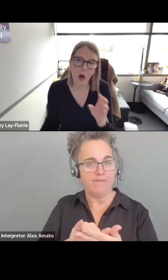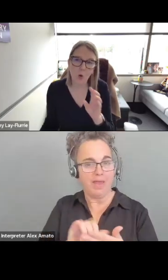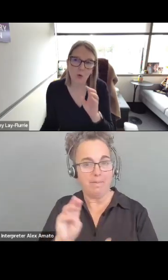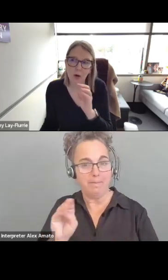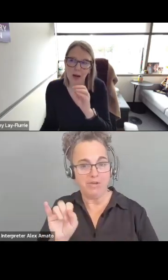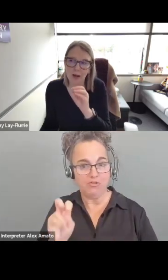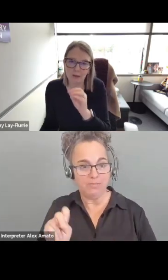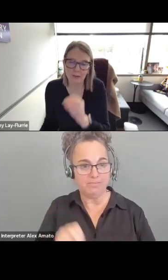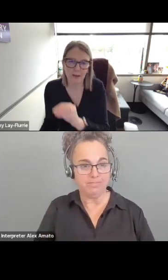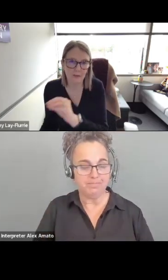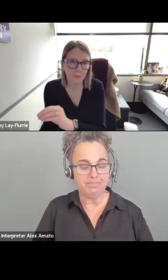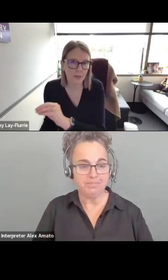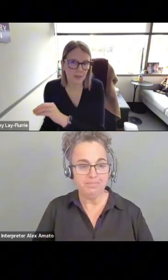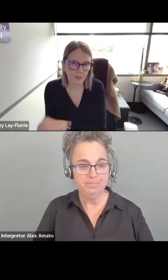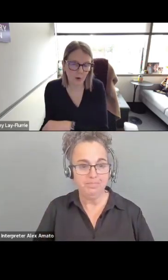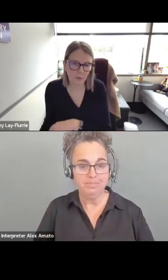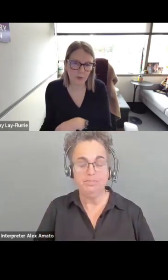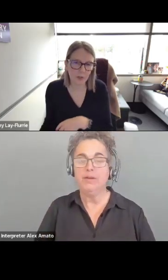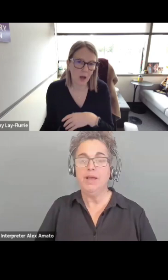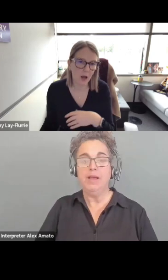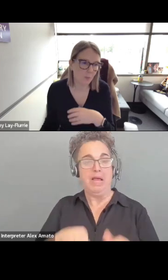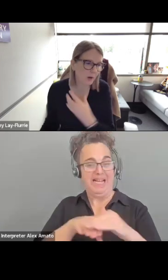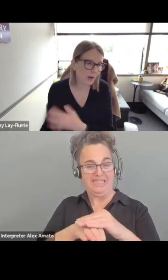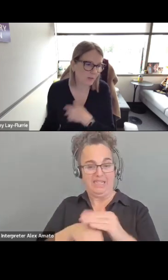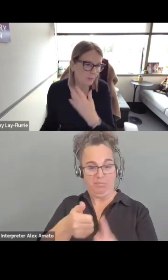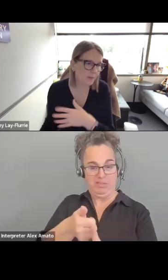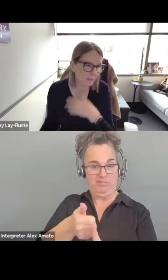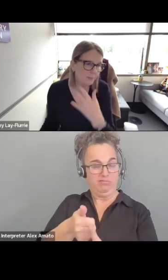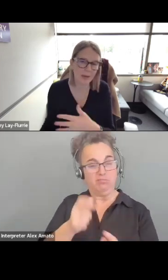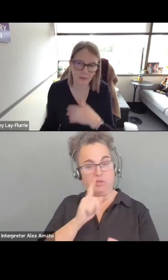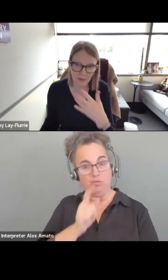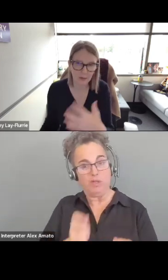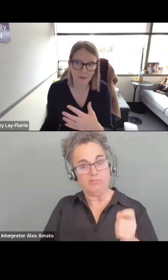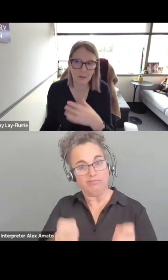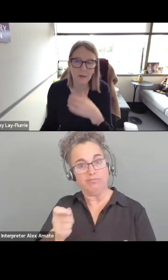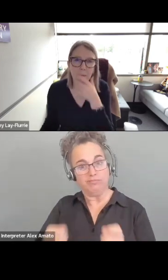How has accessibility evolved? Well, here's some of the basics